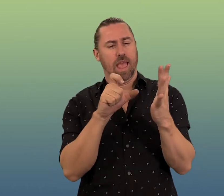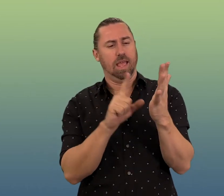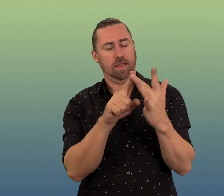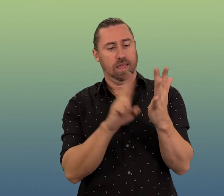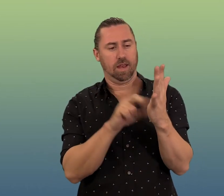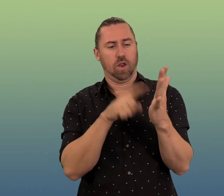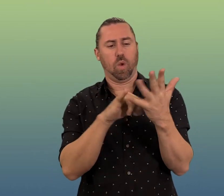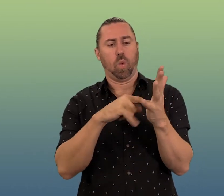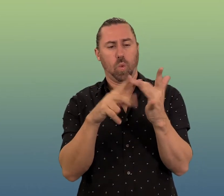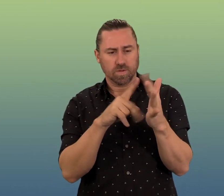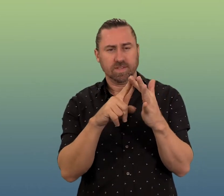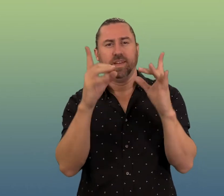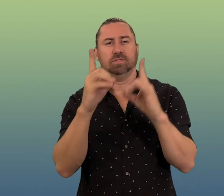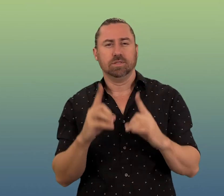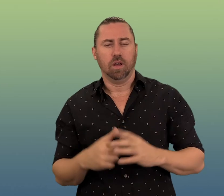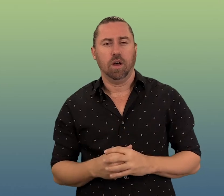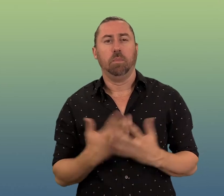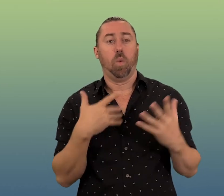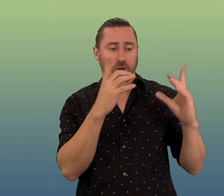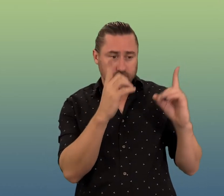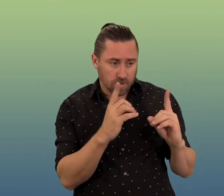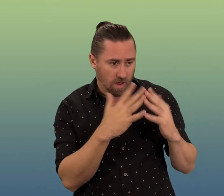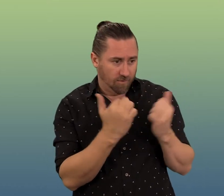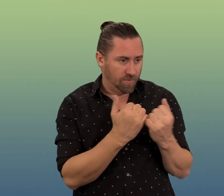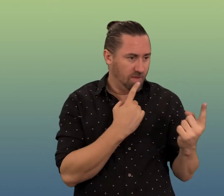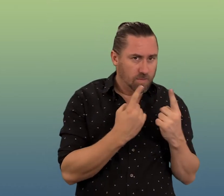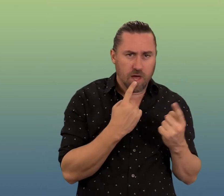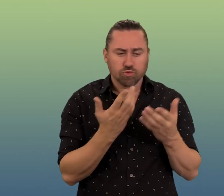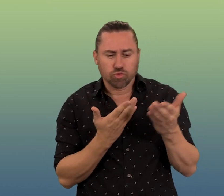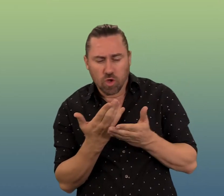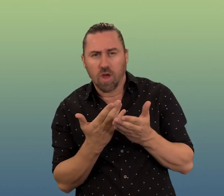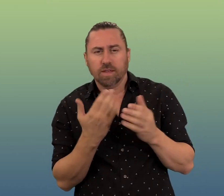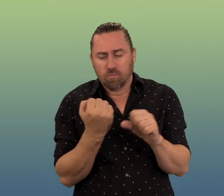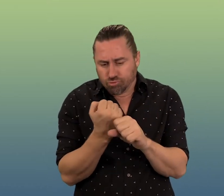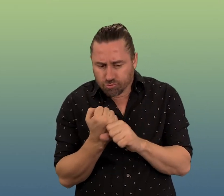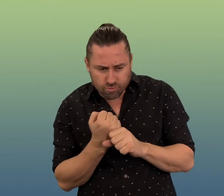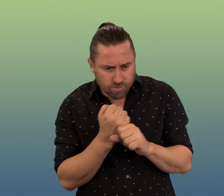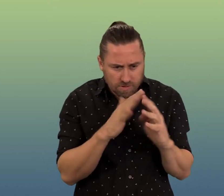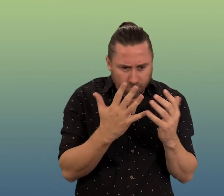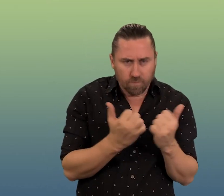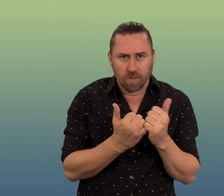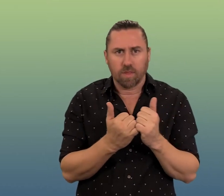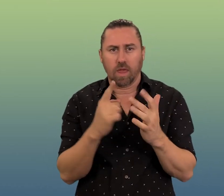Inclusive design. Designing services information, products and infrastructure